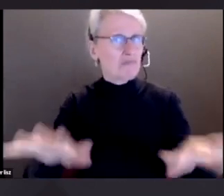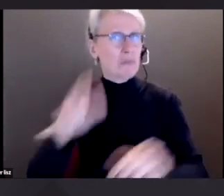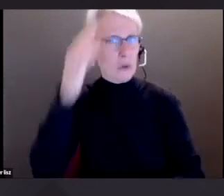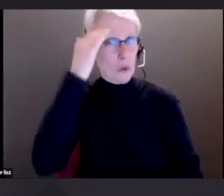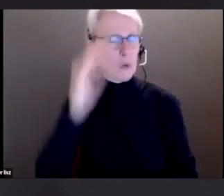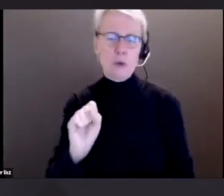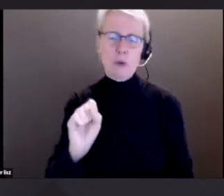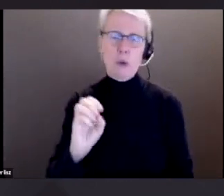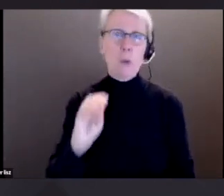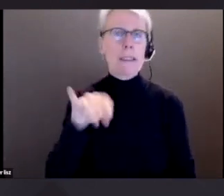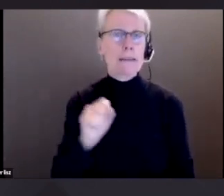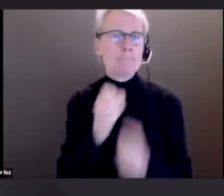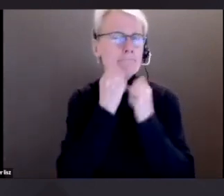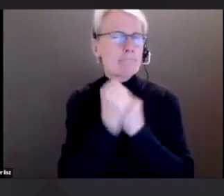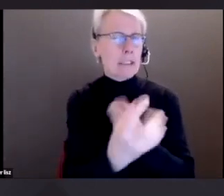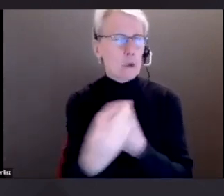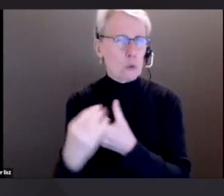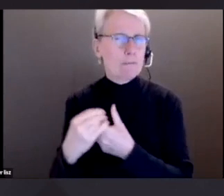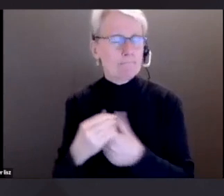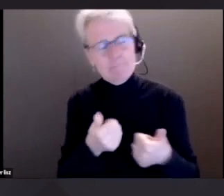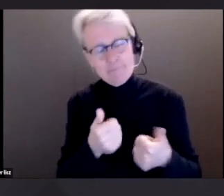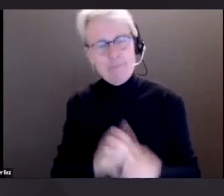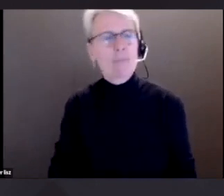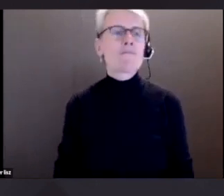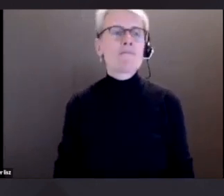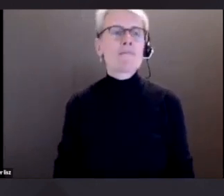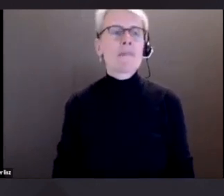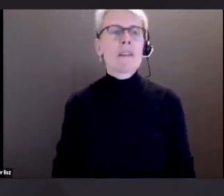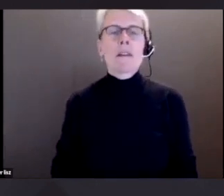Now that we have covered some of the aspects of inclusive job postings,